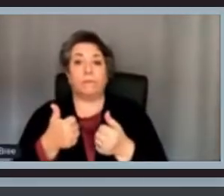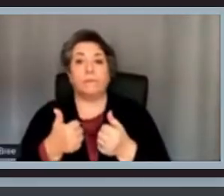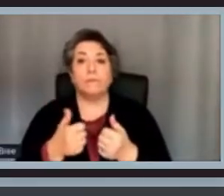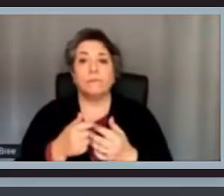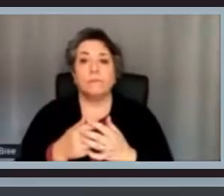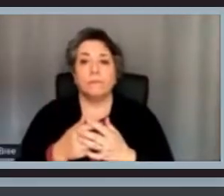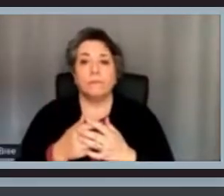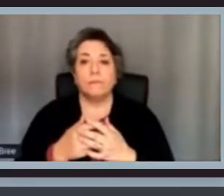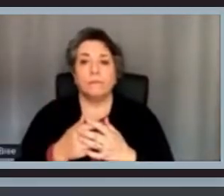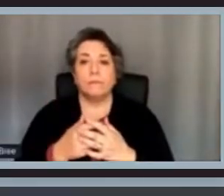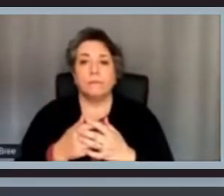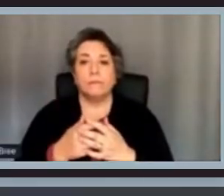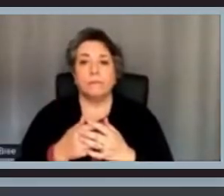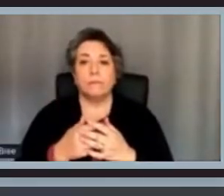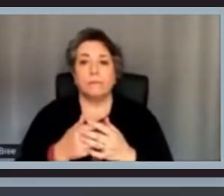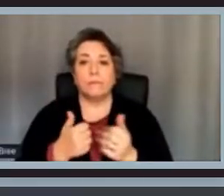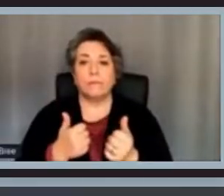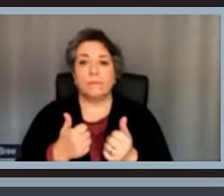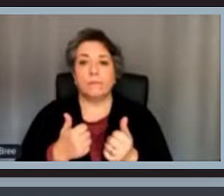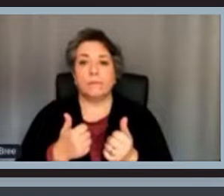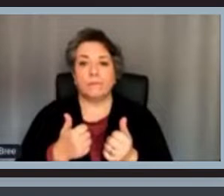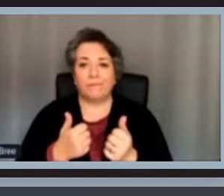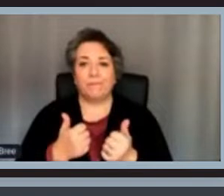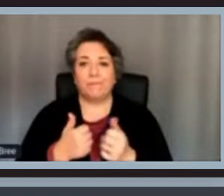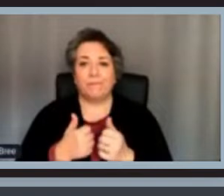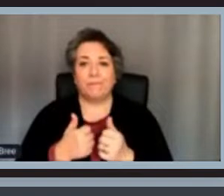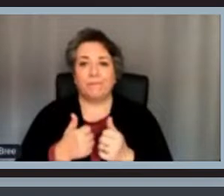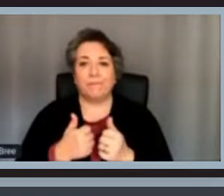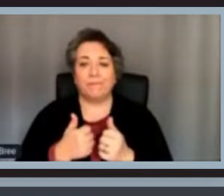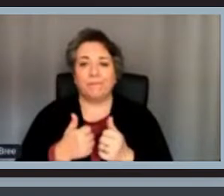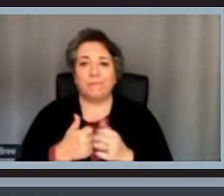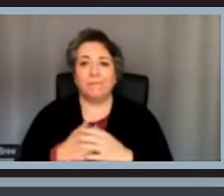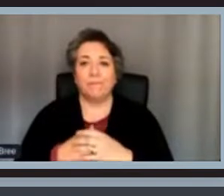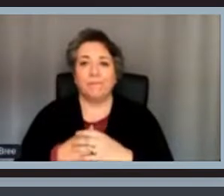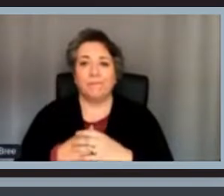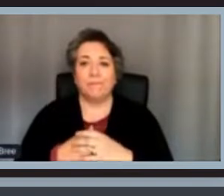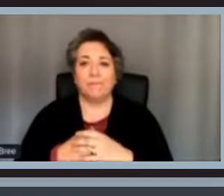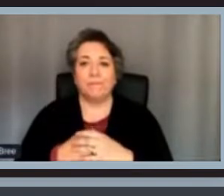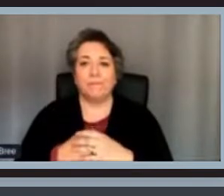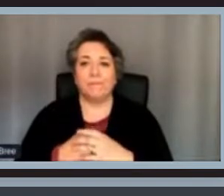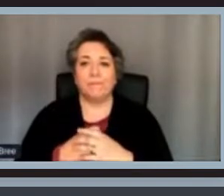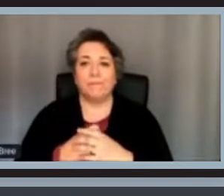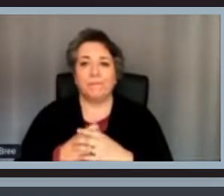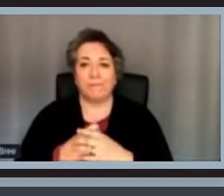You may find yourself wanting to use a colour combination that does not have enough contrast,